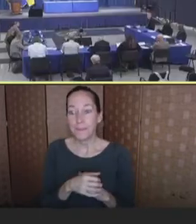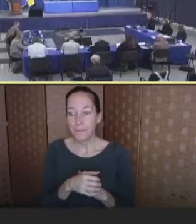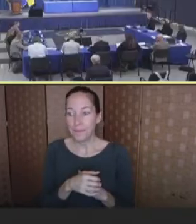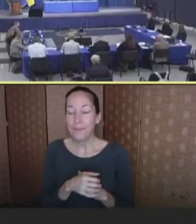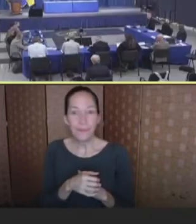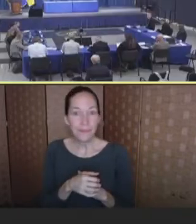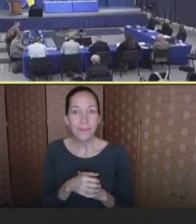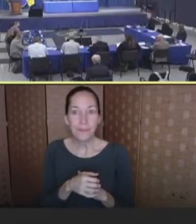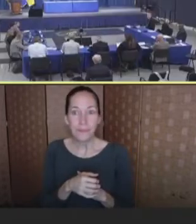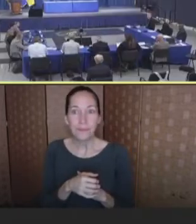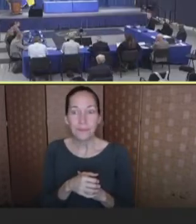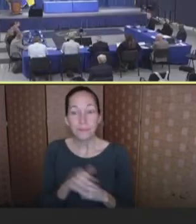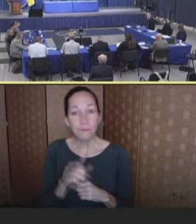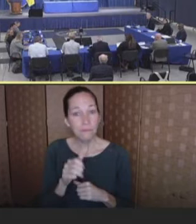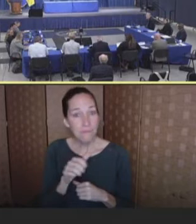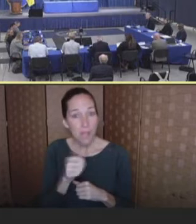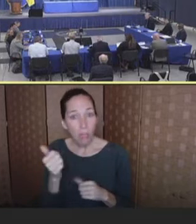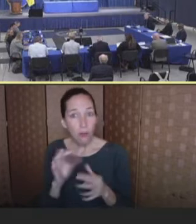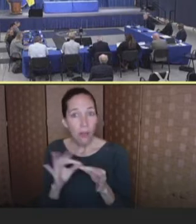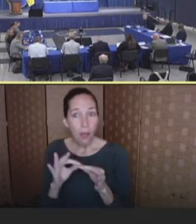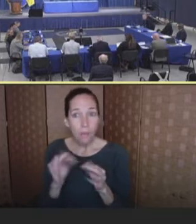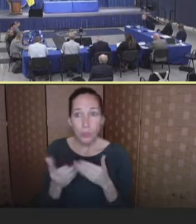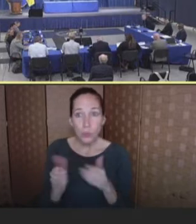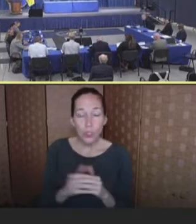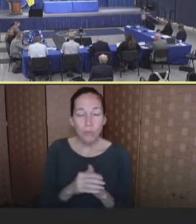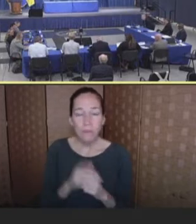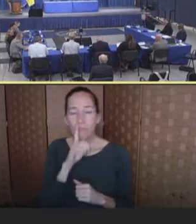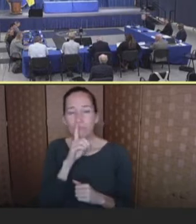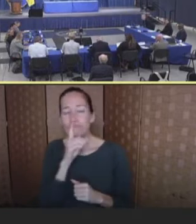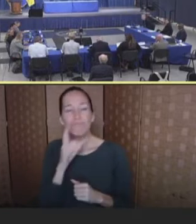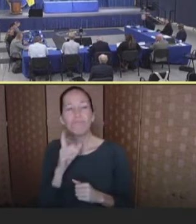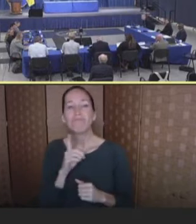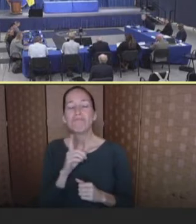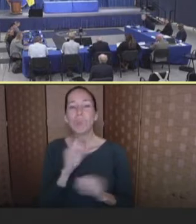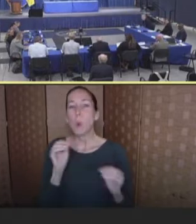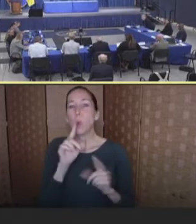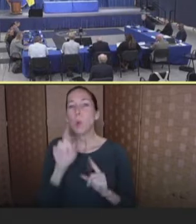Yeah, no question; just a comment. You took on a massive undertaking.